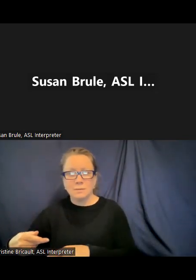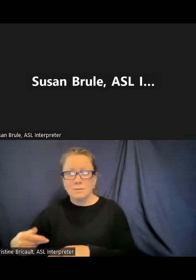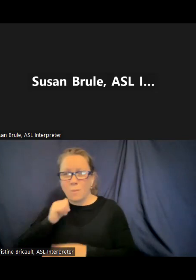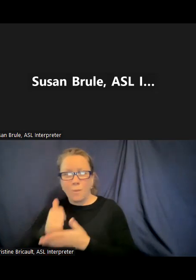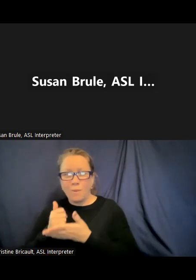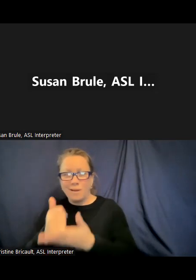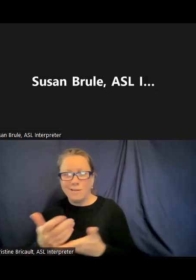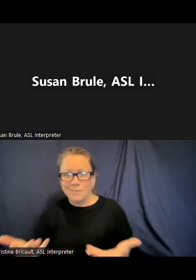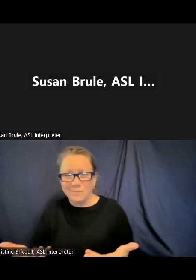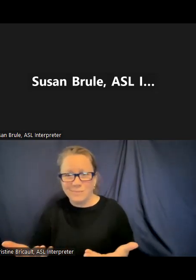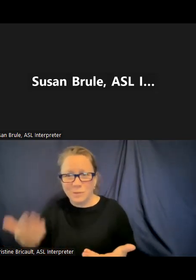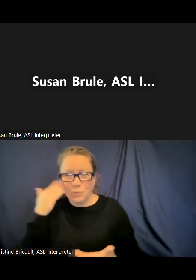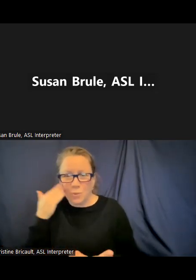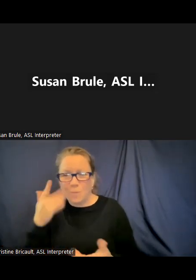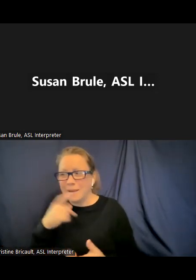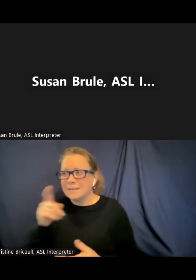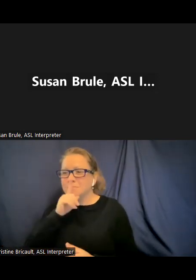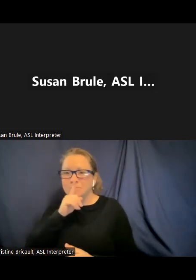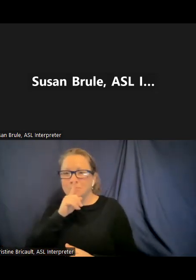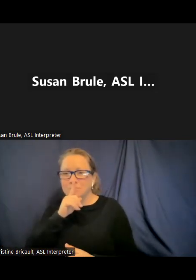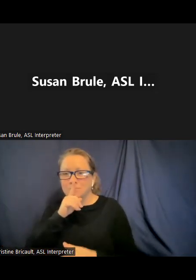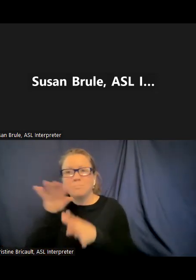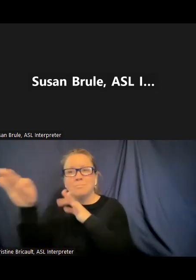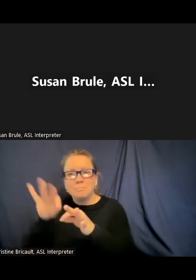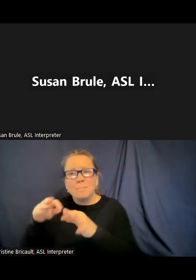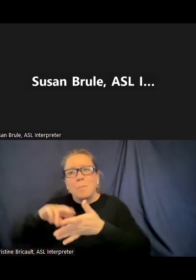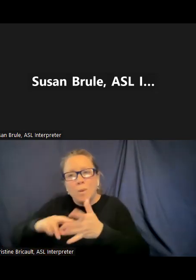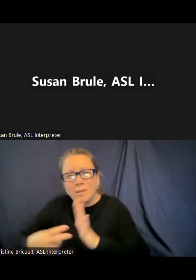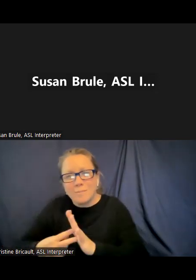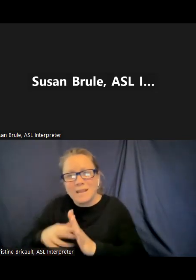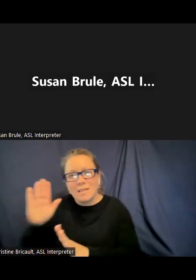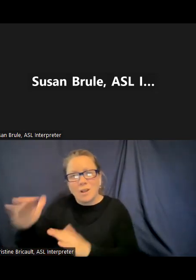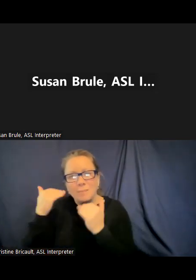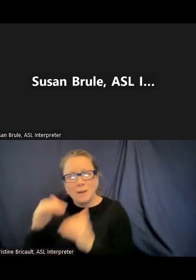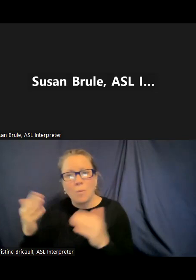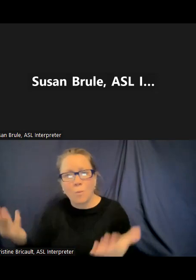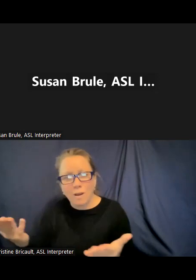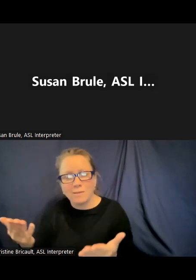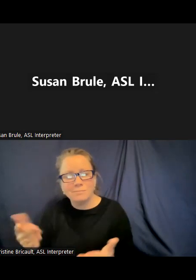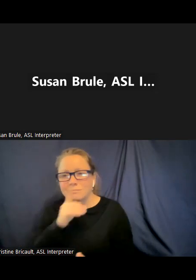Because it doesn't give you information about what the limitation is that the person's experiencing